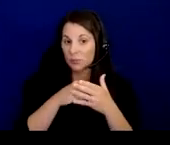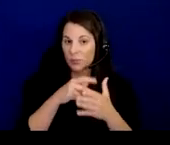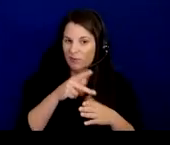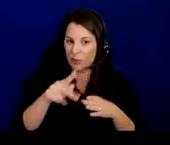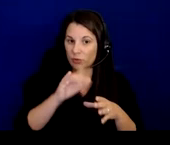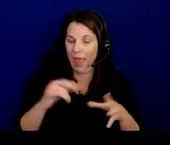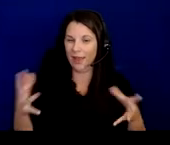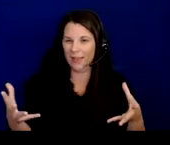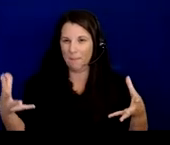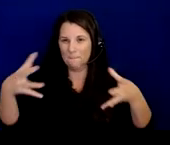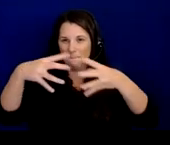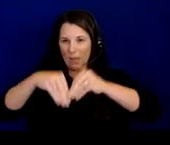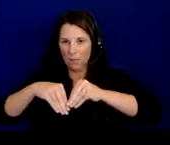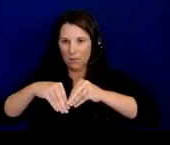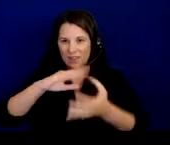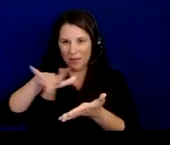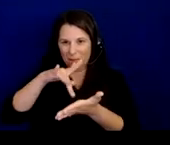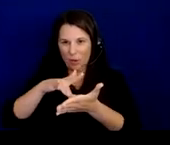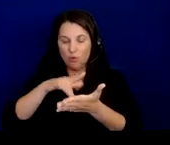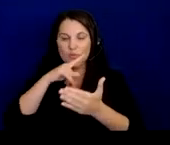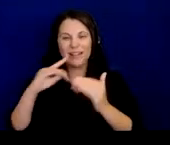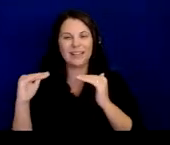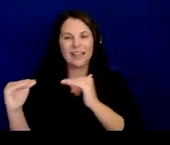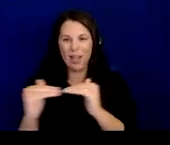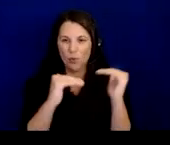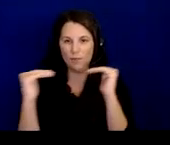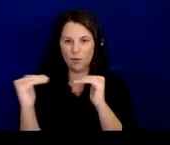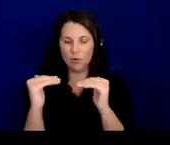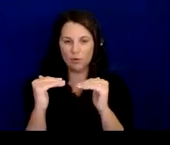given to all of the partners, all the stakeholders involved.